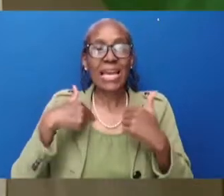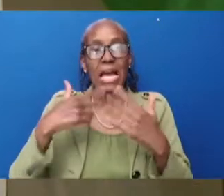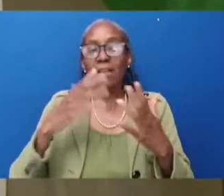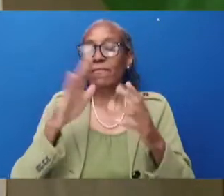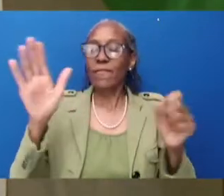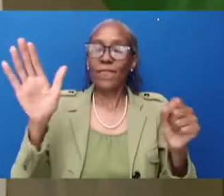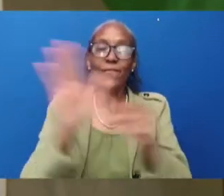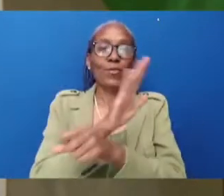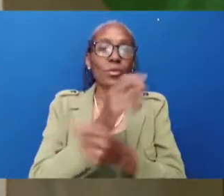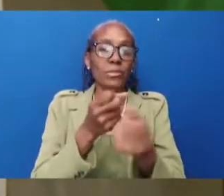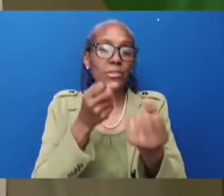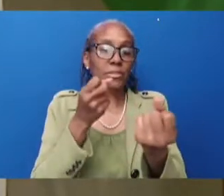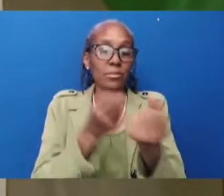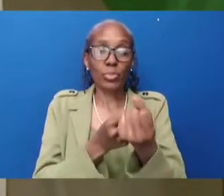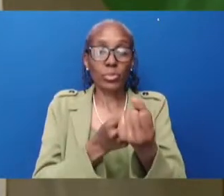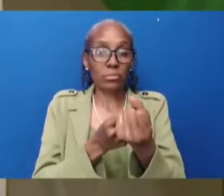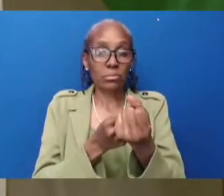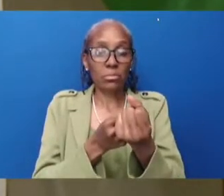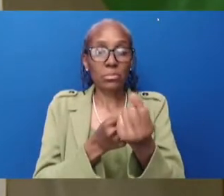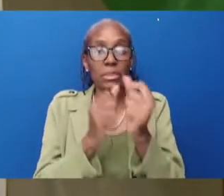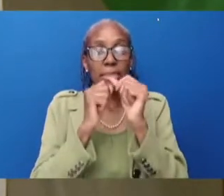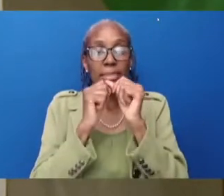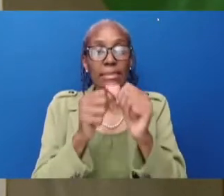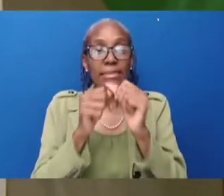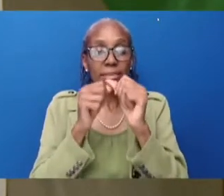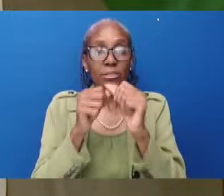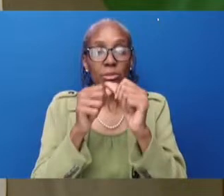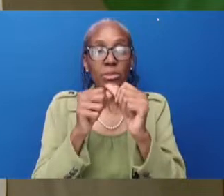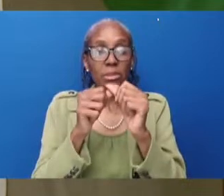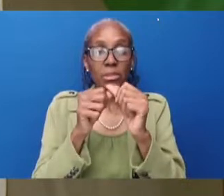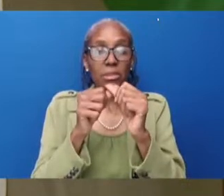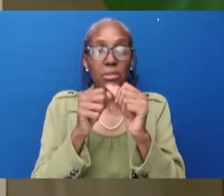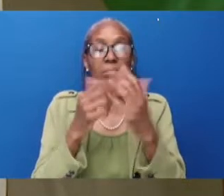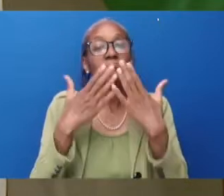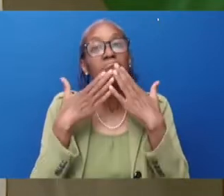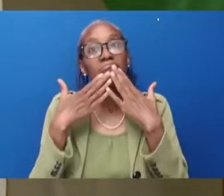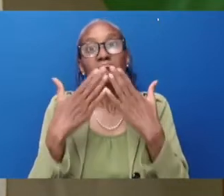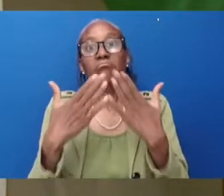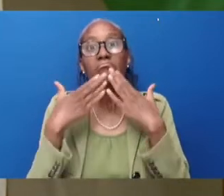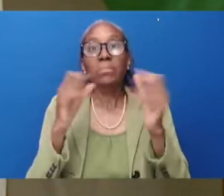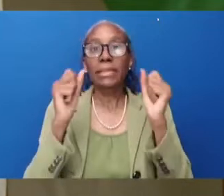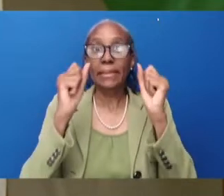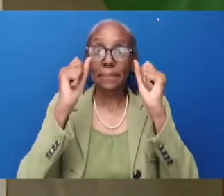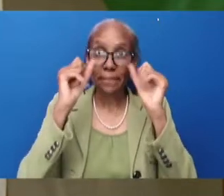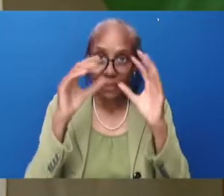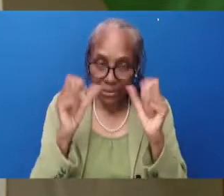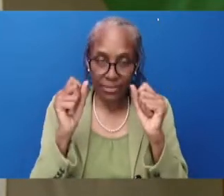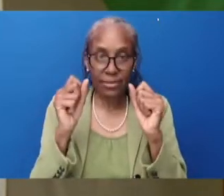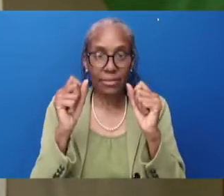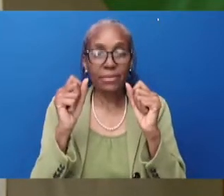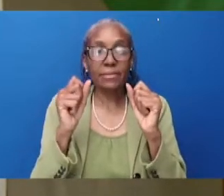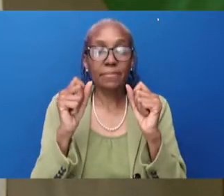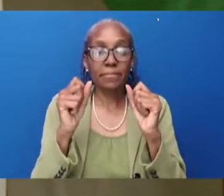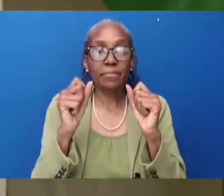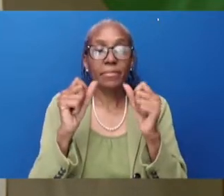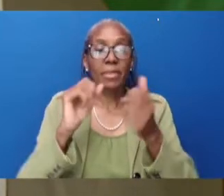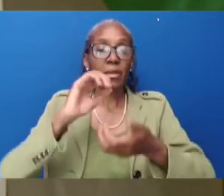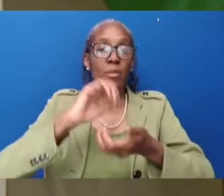I DON'T HAVE ANY QUESTIONS.